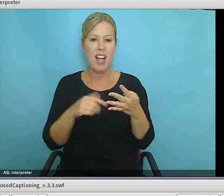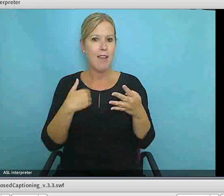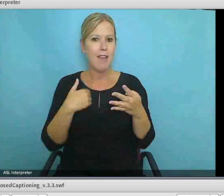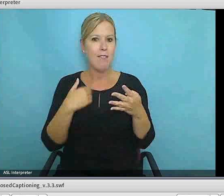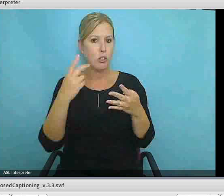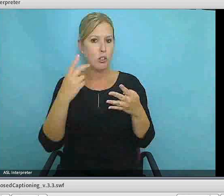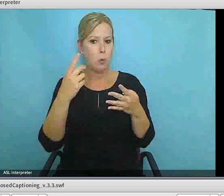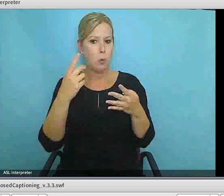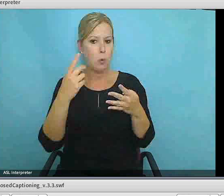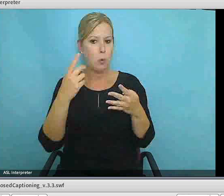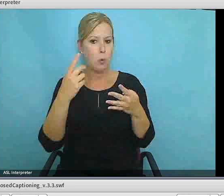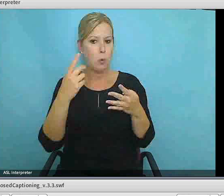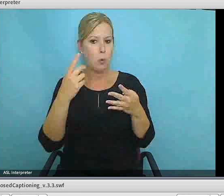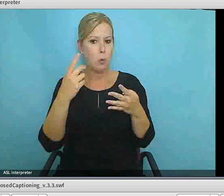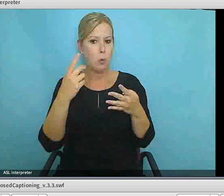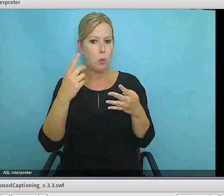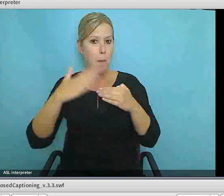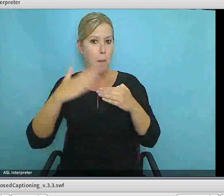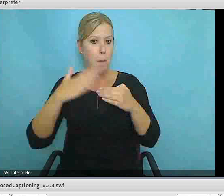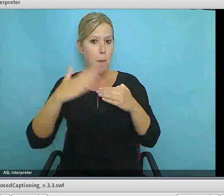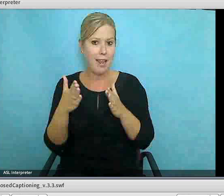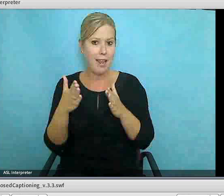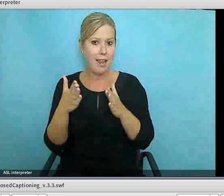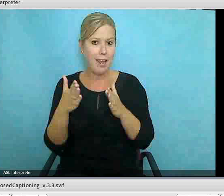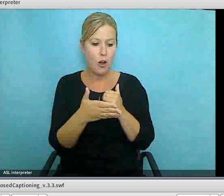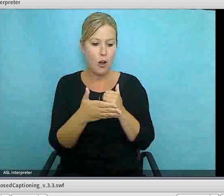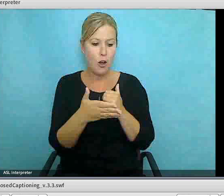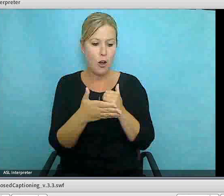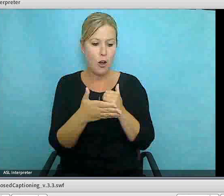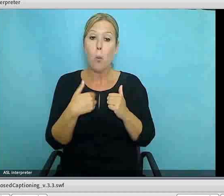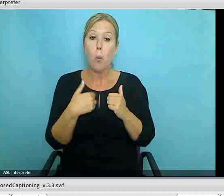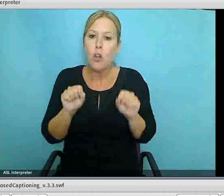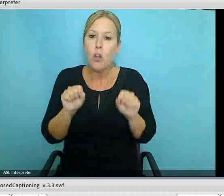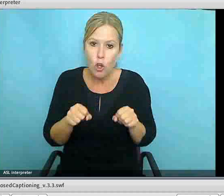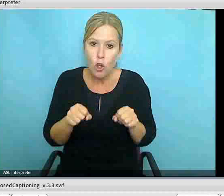specific advance notice, 60 days in advance, to let them know, and then they would still